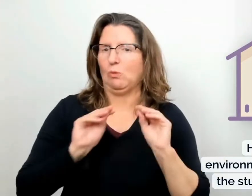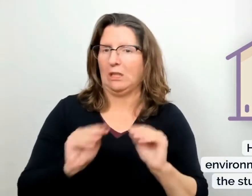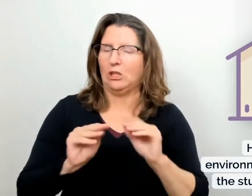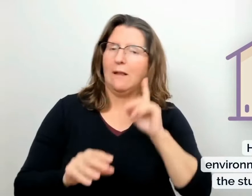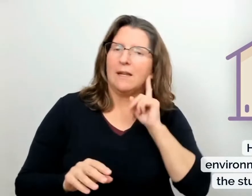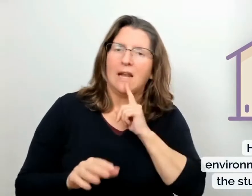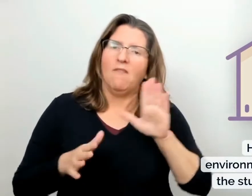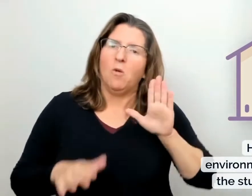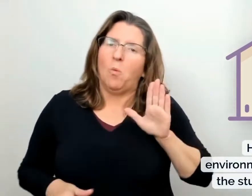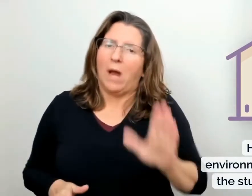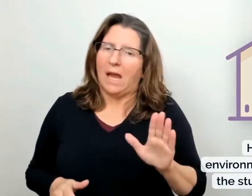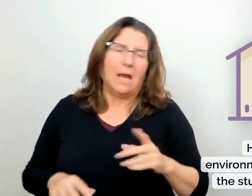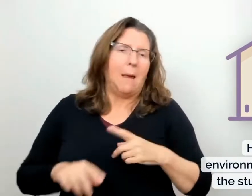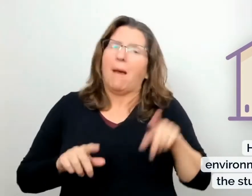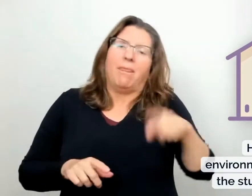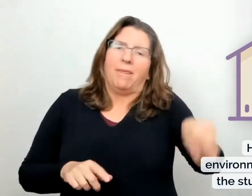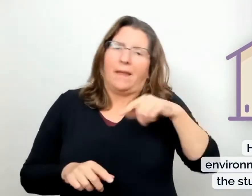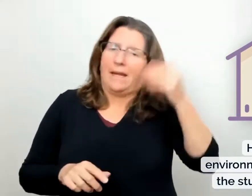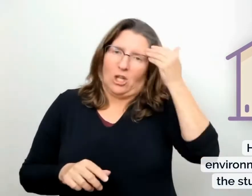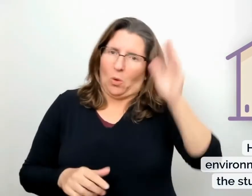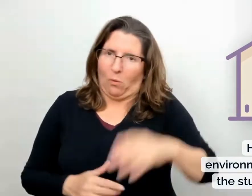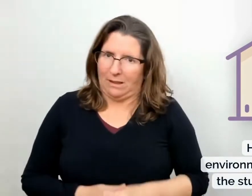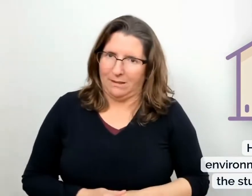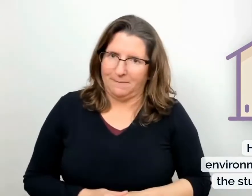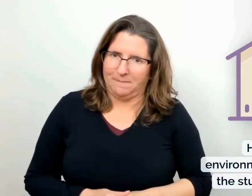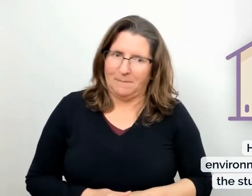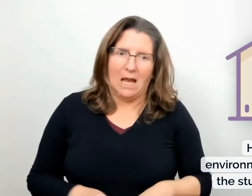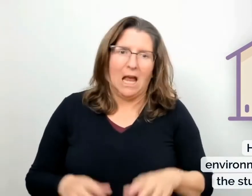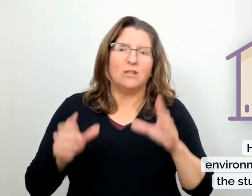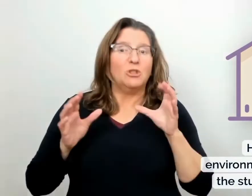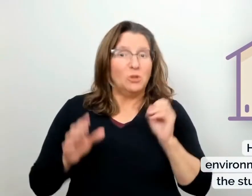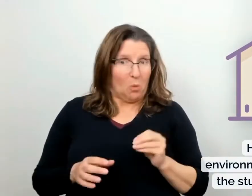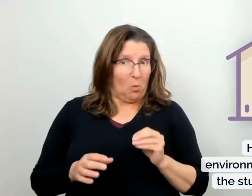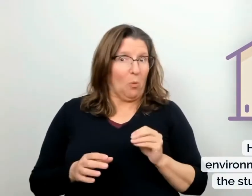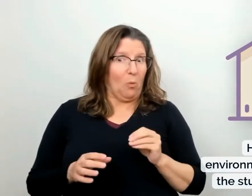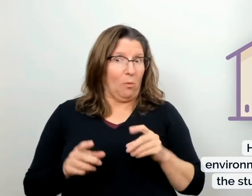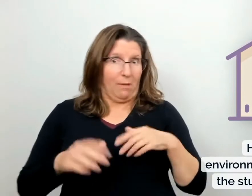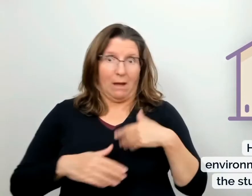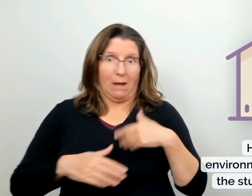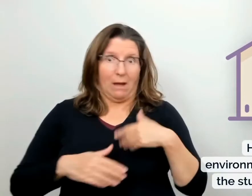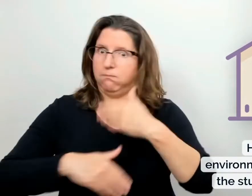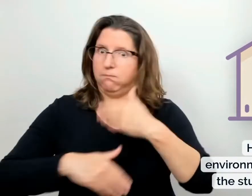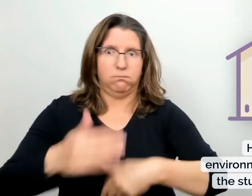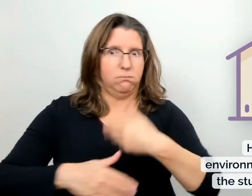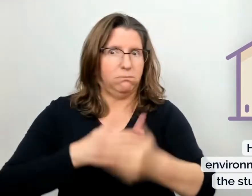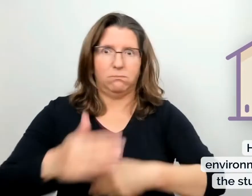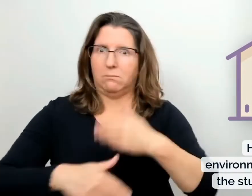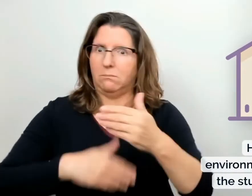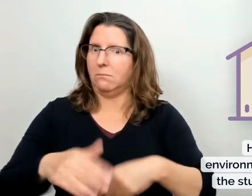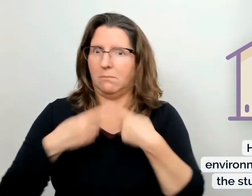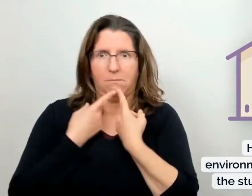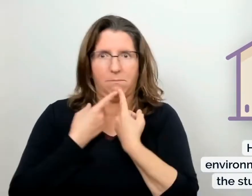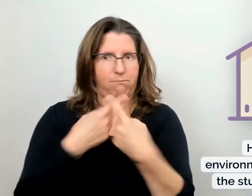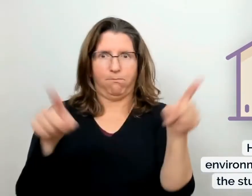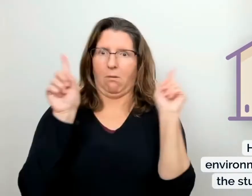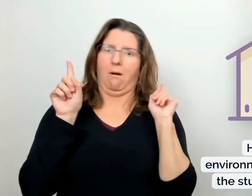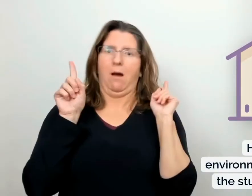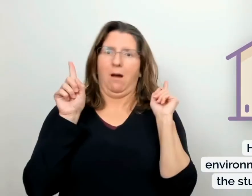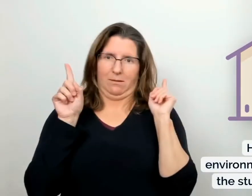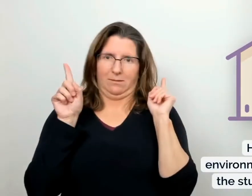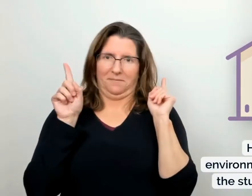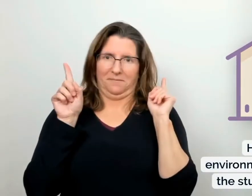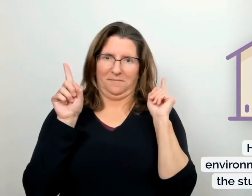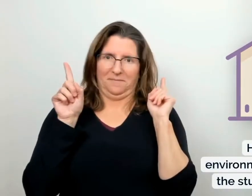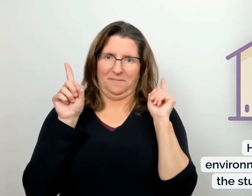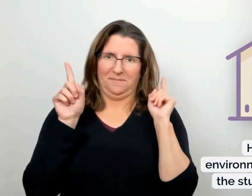I started to teach "the deaf way." But they didn't know that. And it worked! The students flourished.